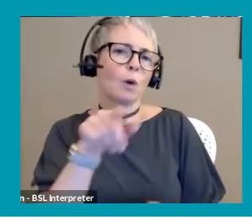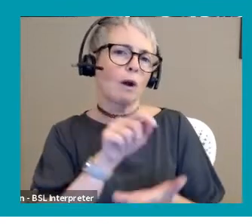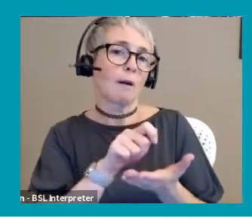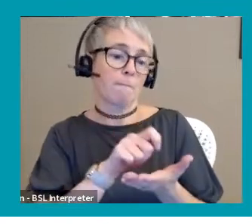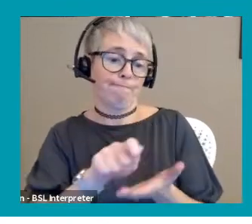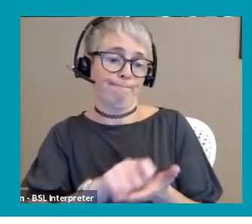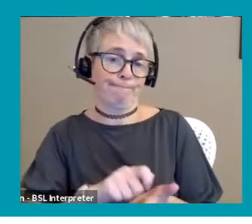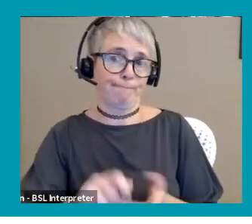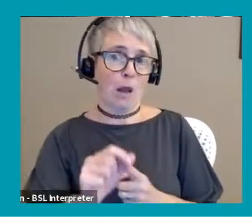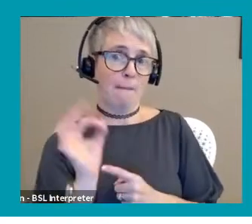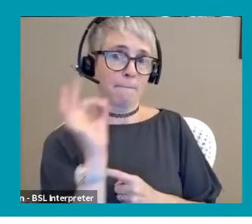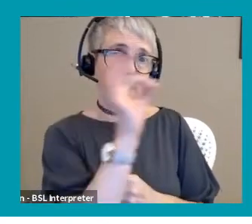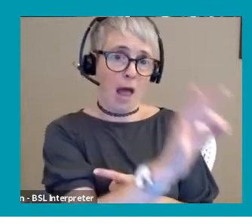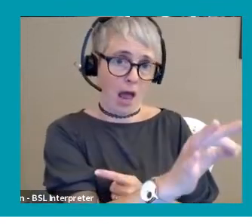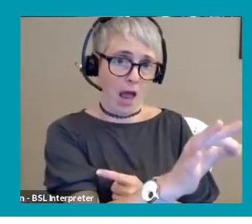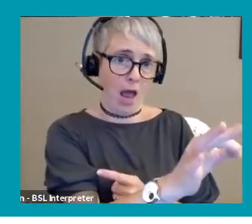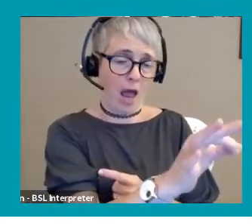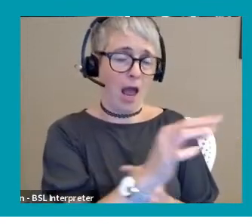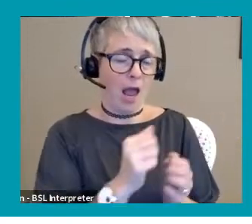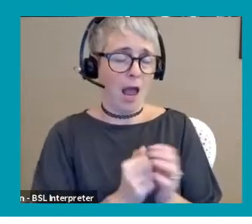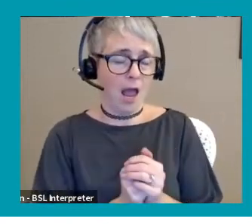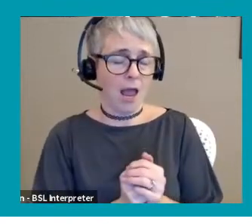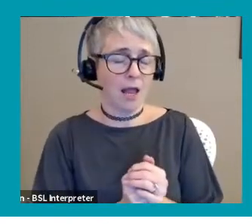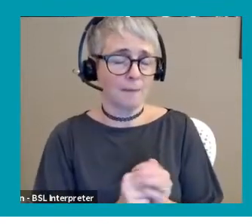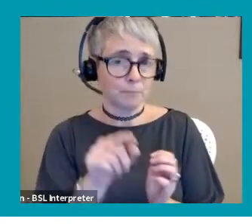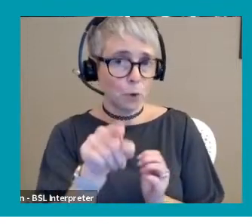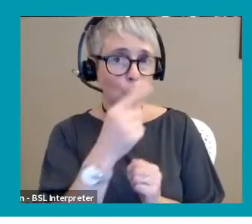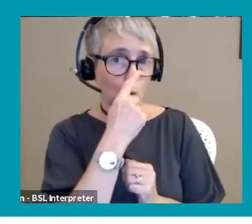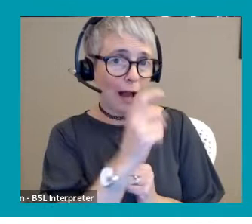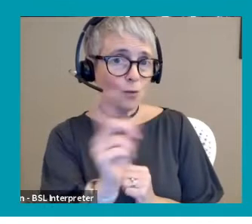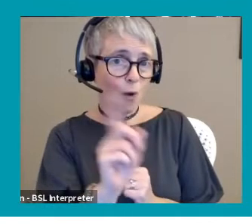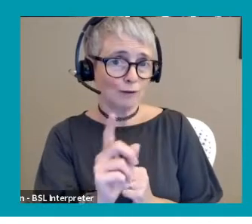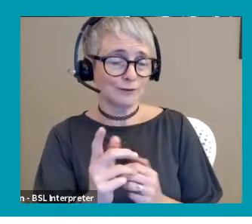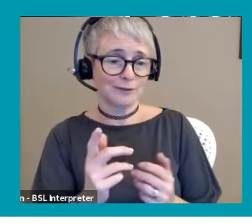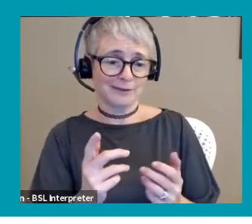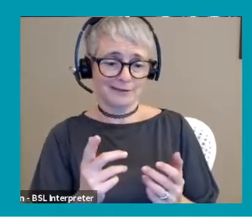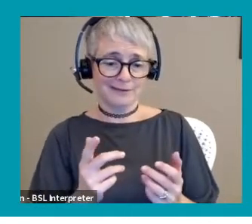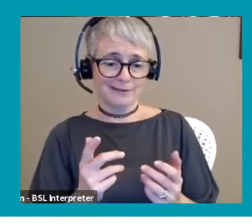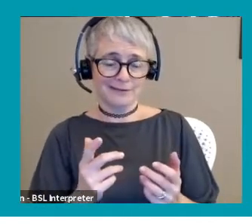things you can do is explain it's their values that you were attracted to in